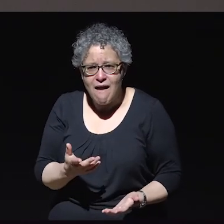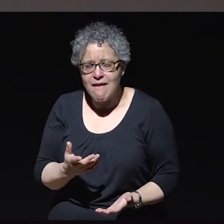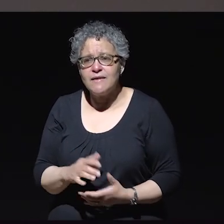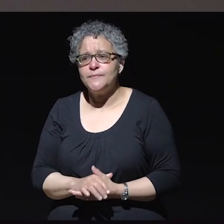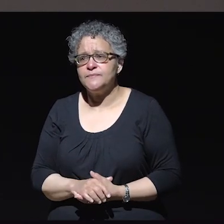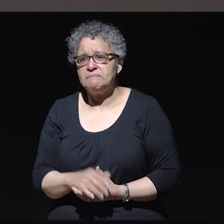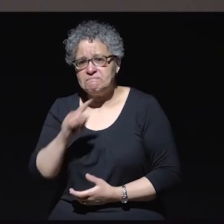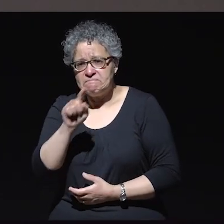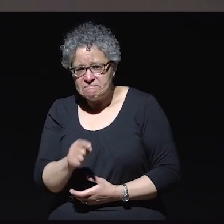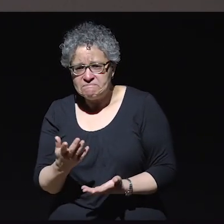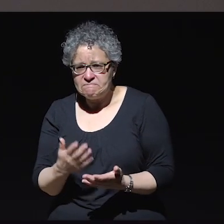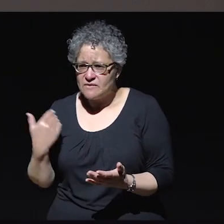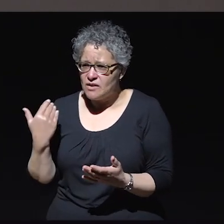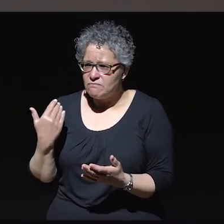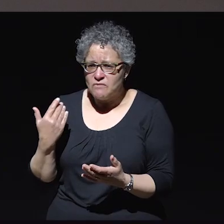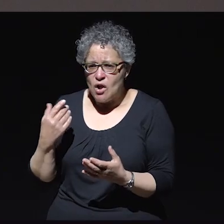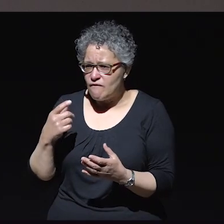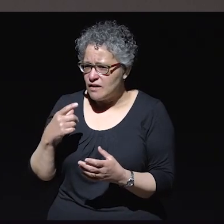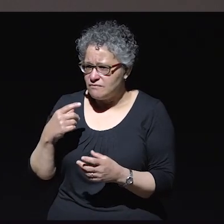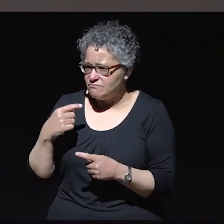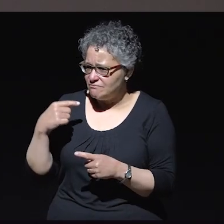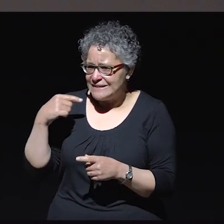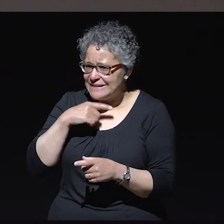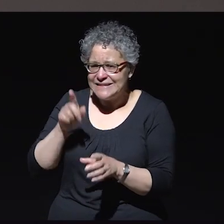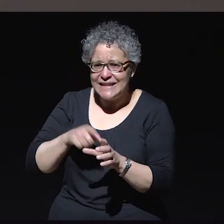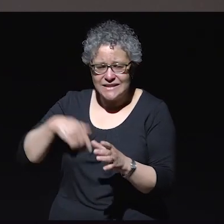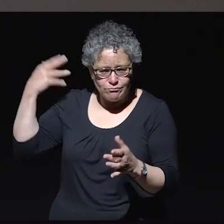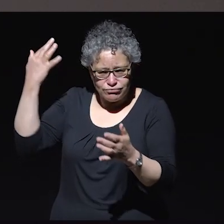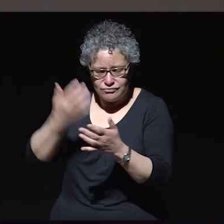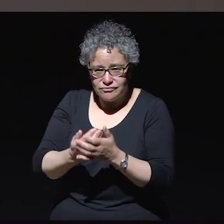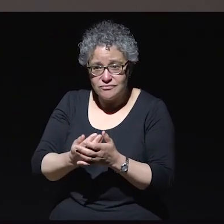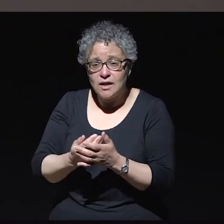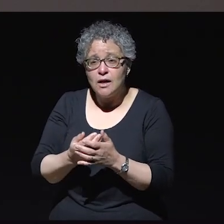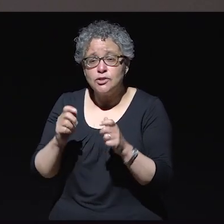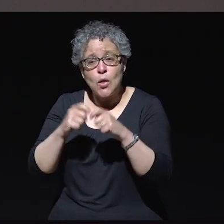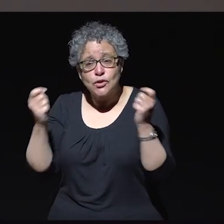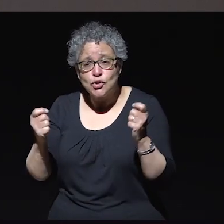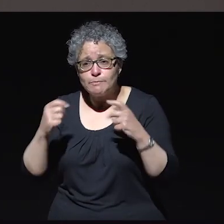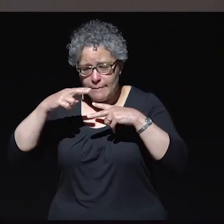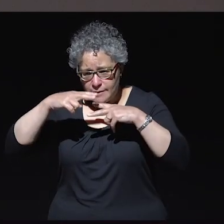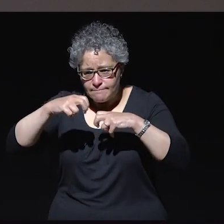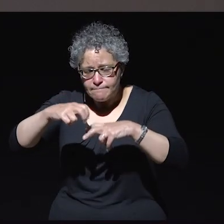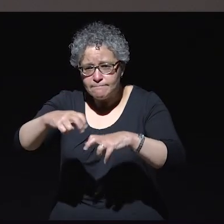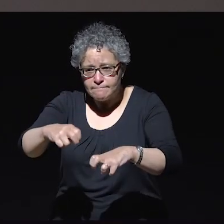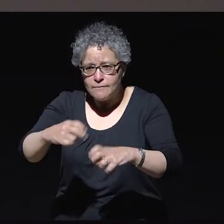over the decades? And they unpicked it in a very neat way for me, actually, because many of the themes that they drew out